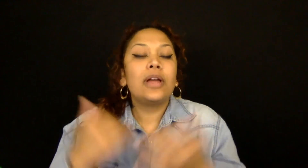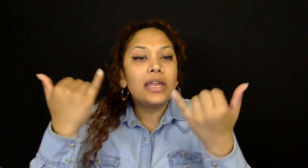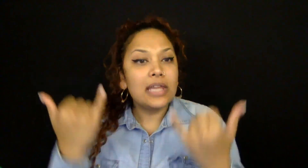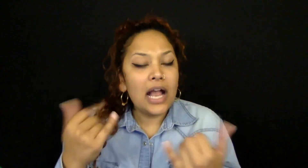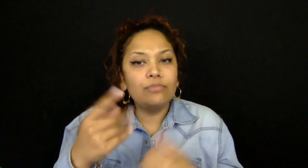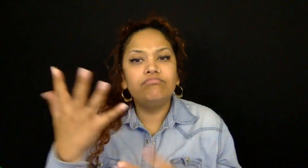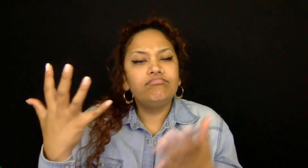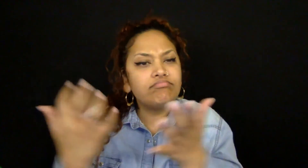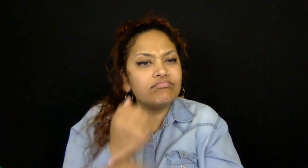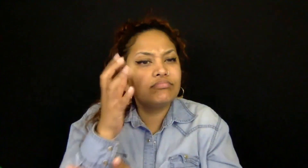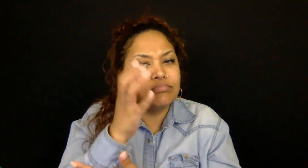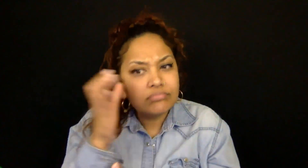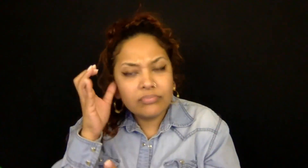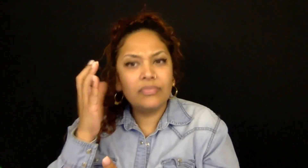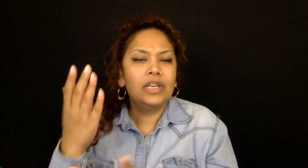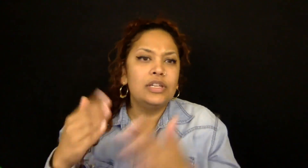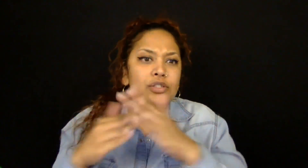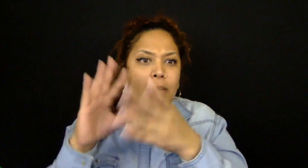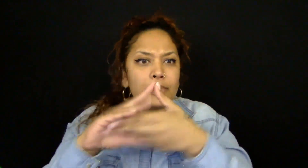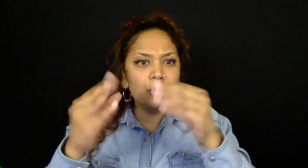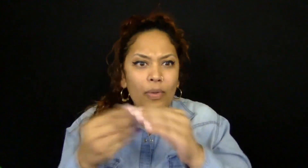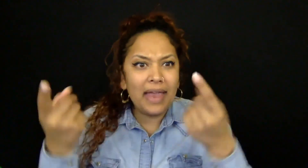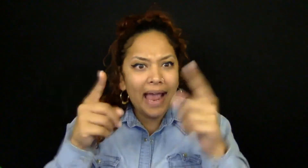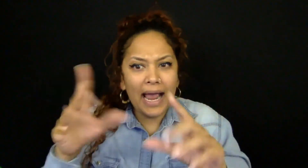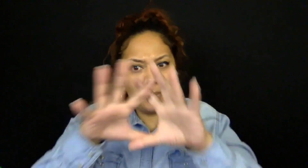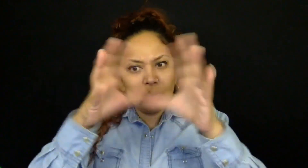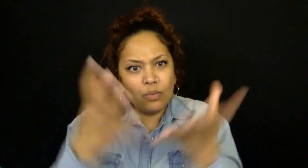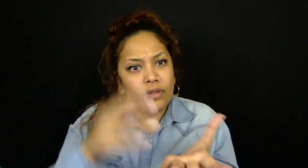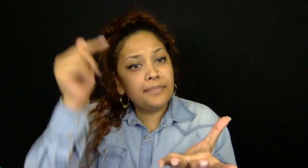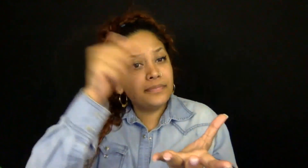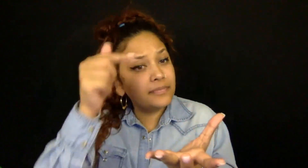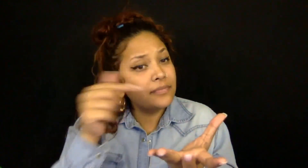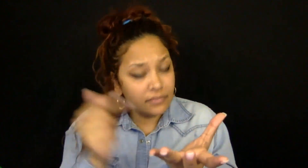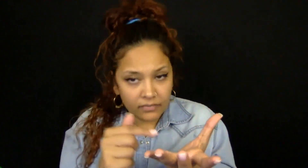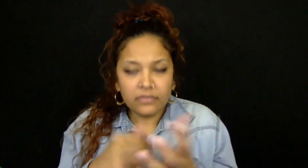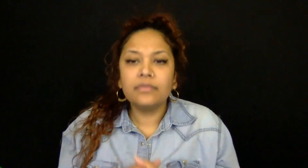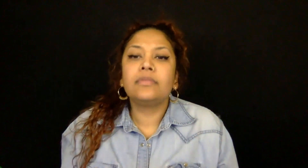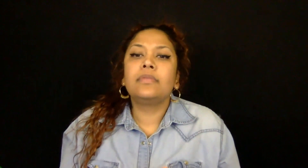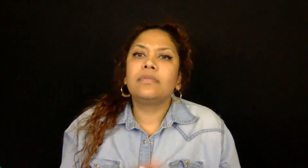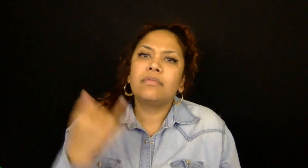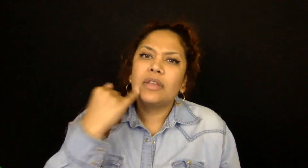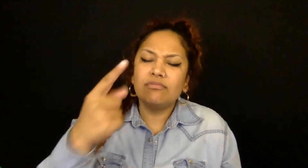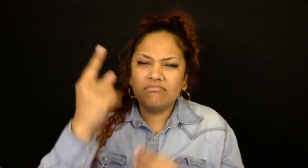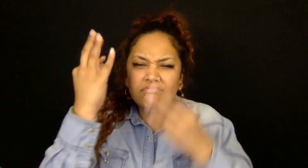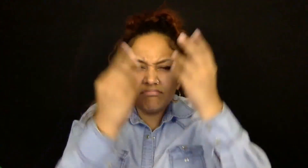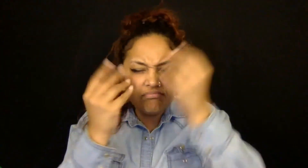now here's a quick look at the top trending stories making headlines today if you post